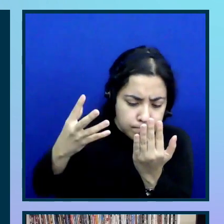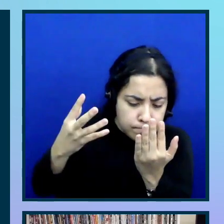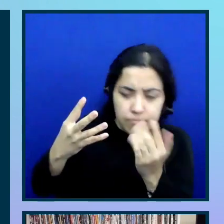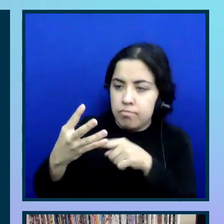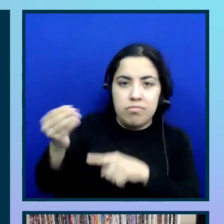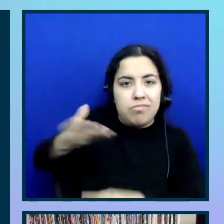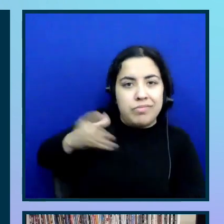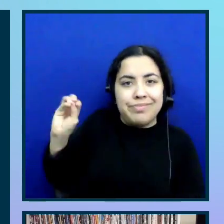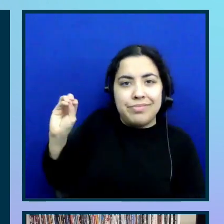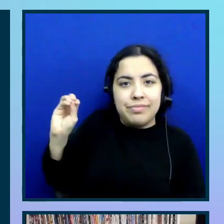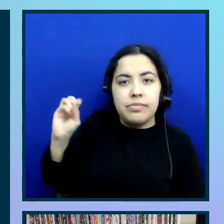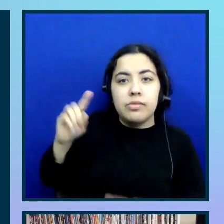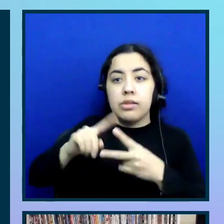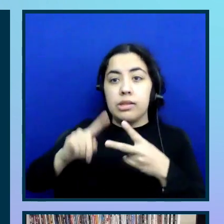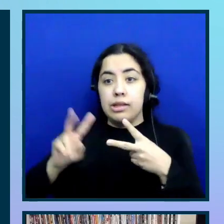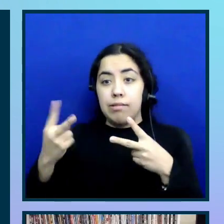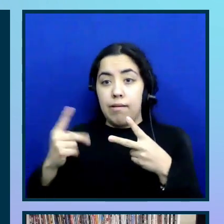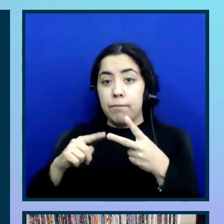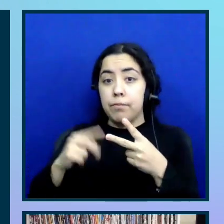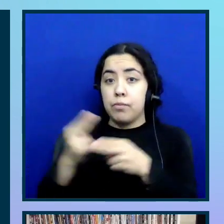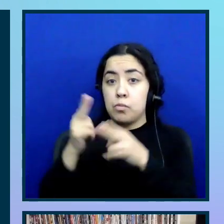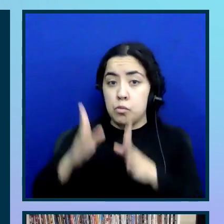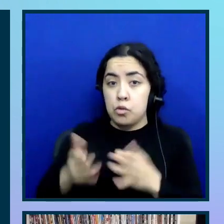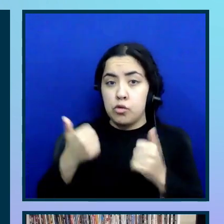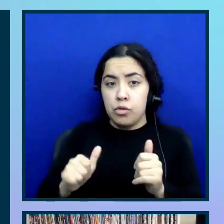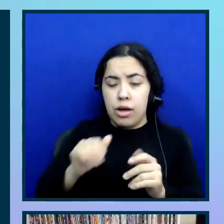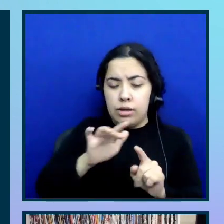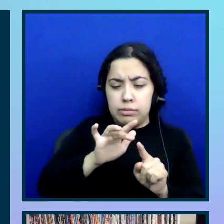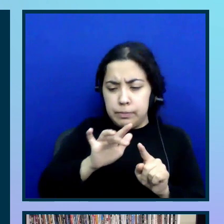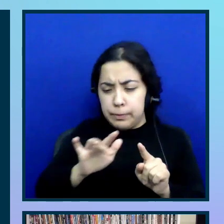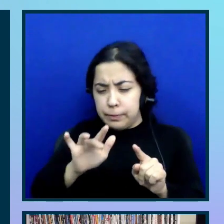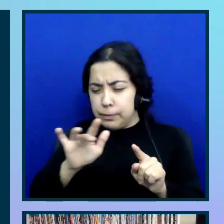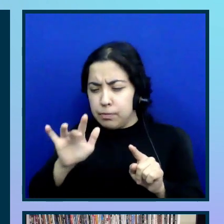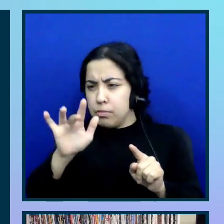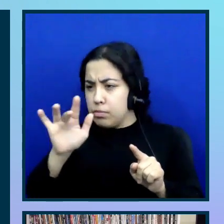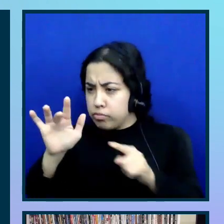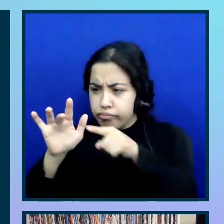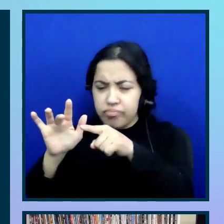And number two, when the user eventually tries to move the cursor, there's no telling where it may end up,